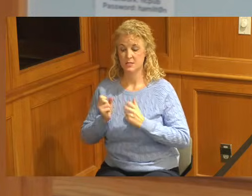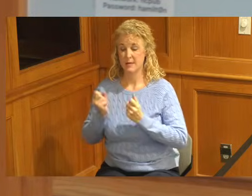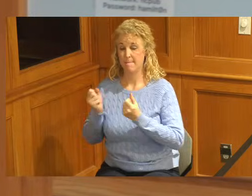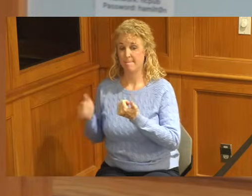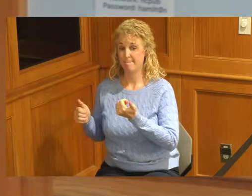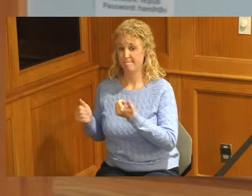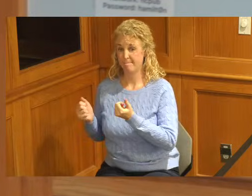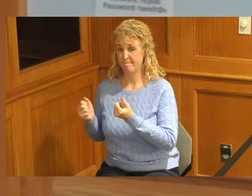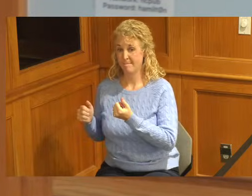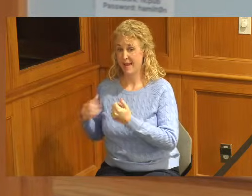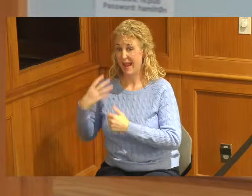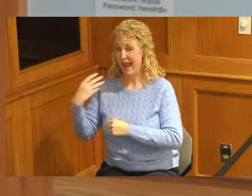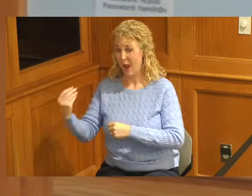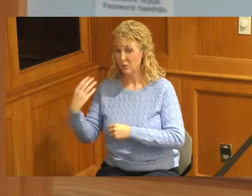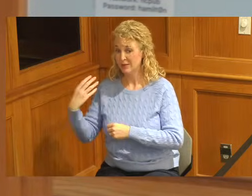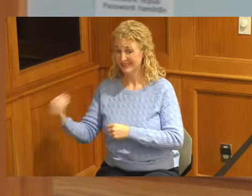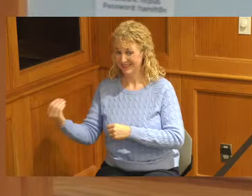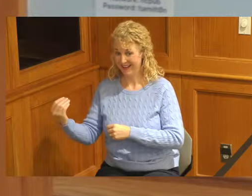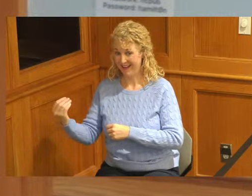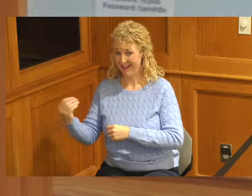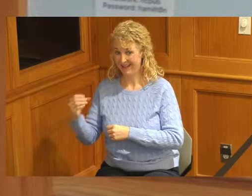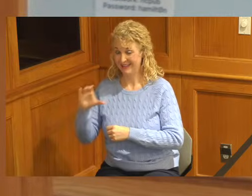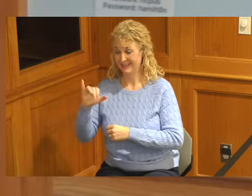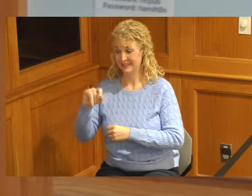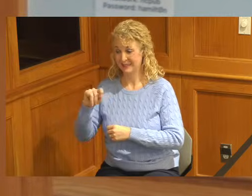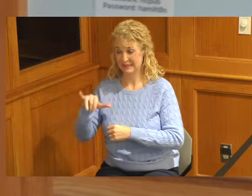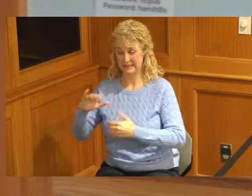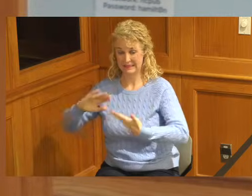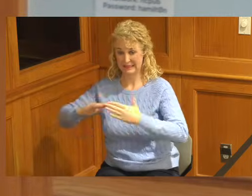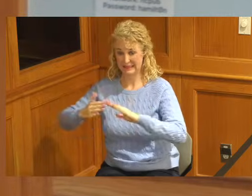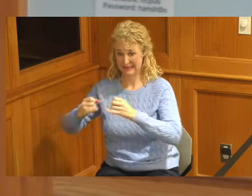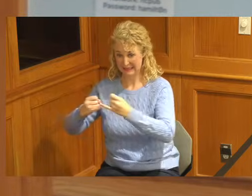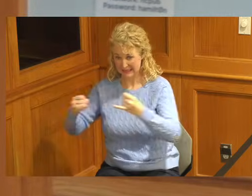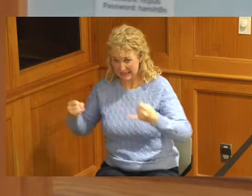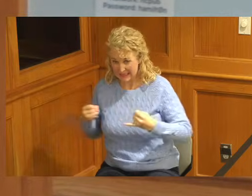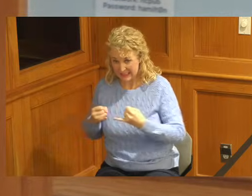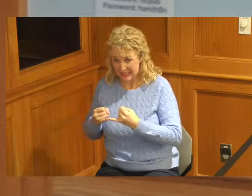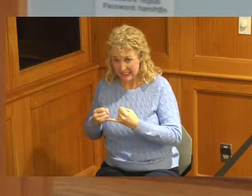this outside the county. And it's not that like it's radically different from an architecture,